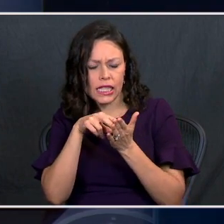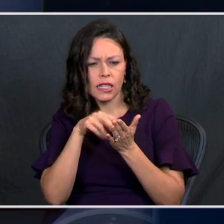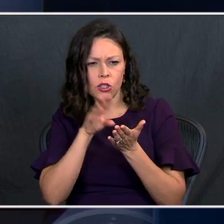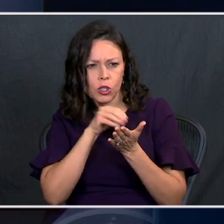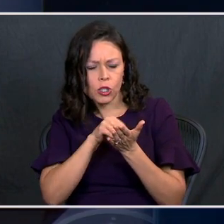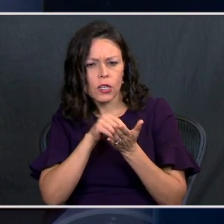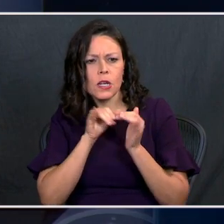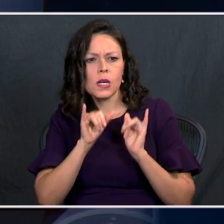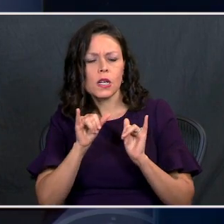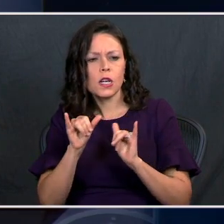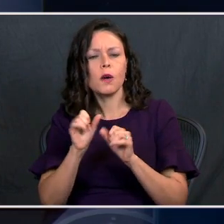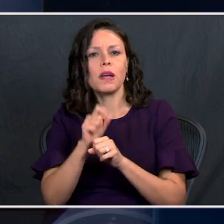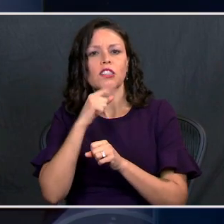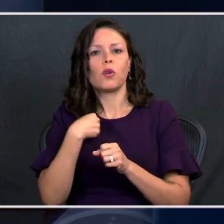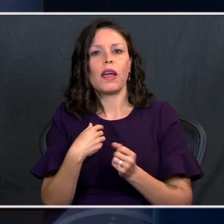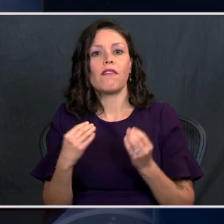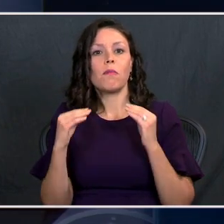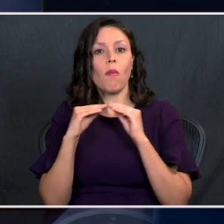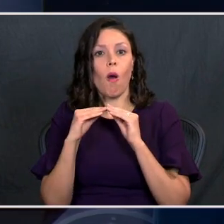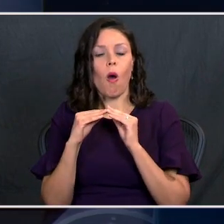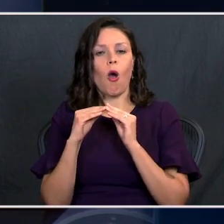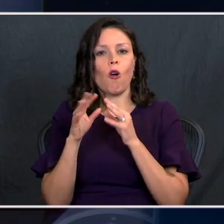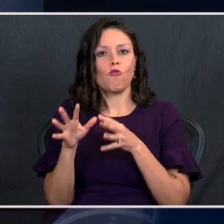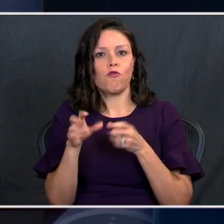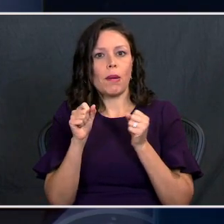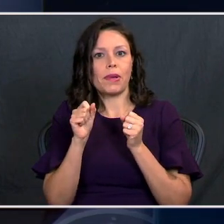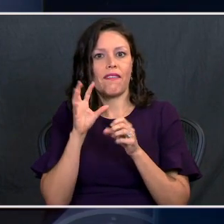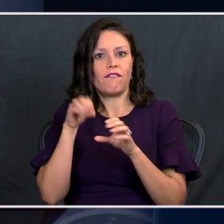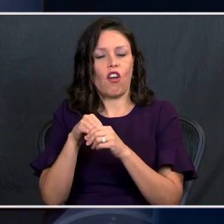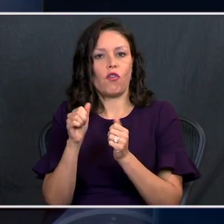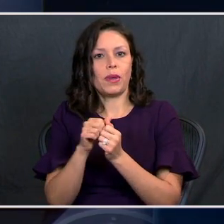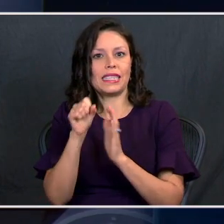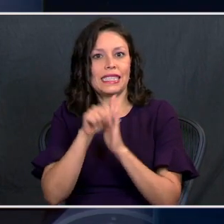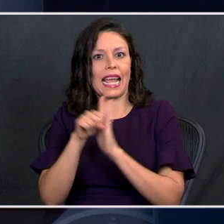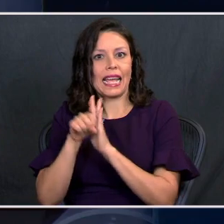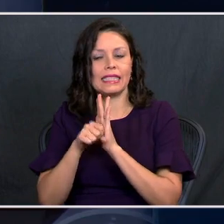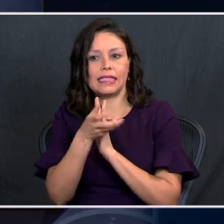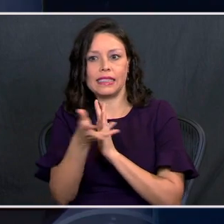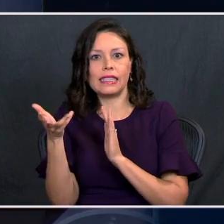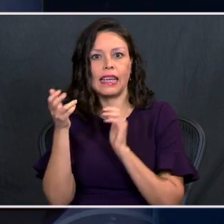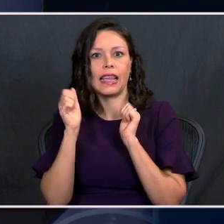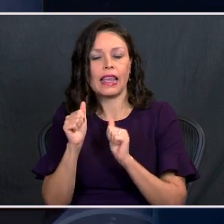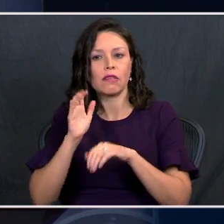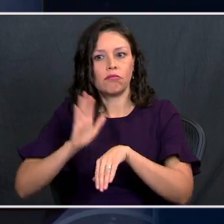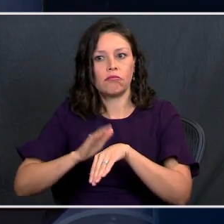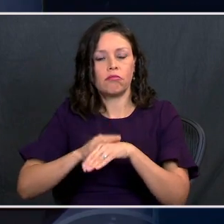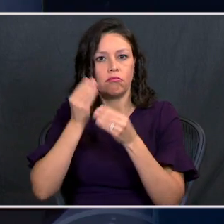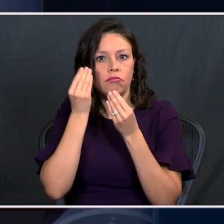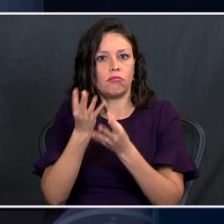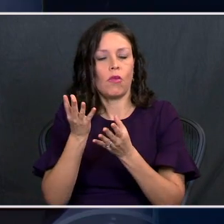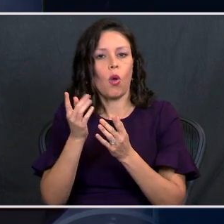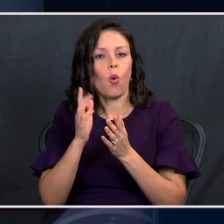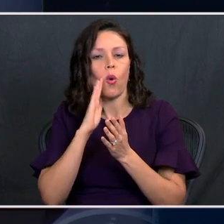that we have more of a rapid engagement with states so that they have more of a heads-up on what to expect in the weeks ahead.